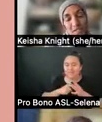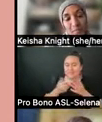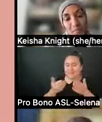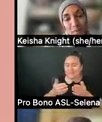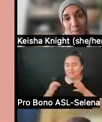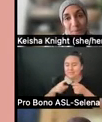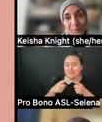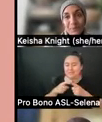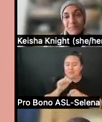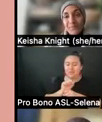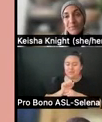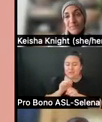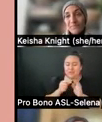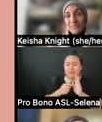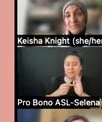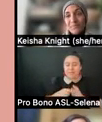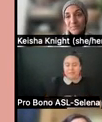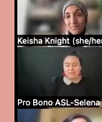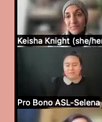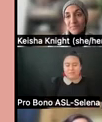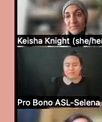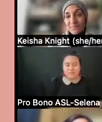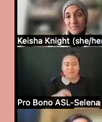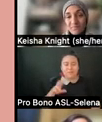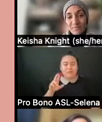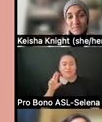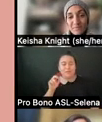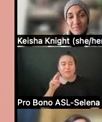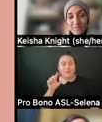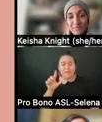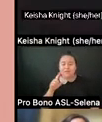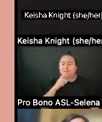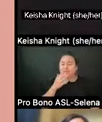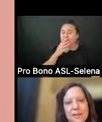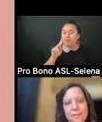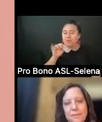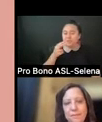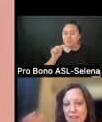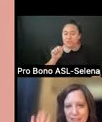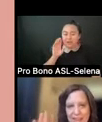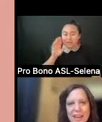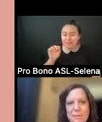sample. Thanks, Keisha. Hi, everyone.